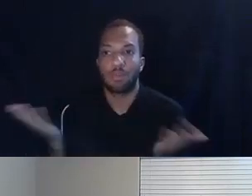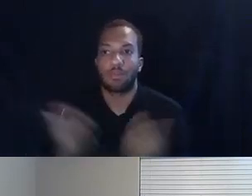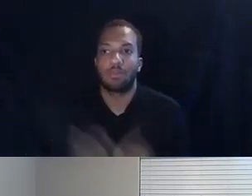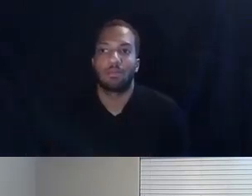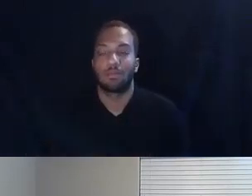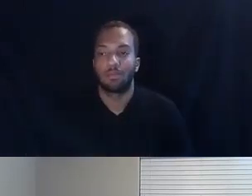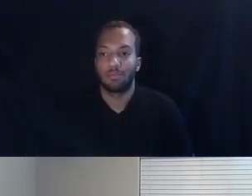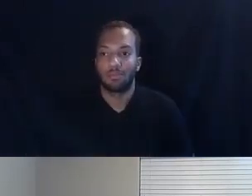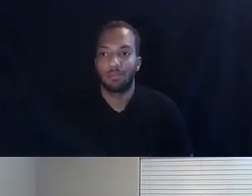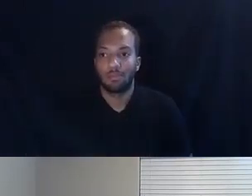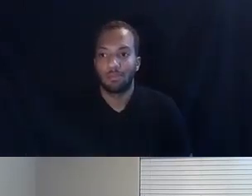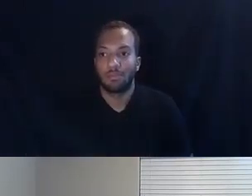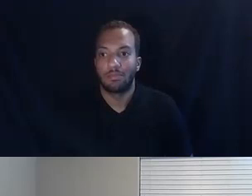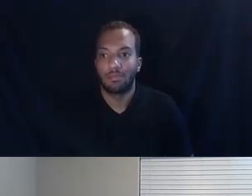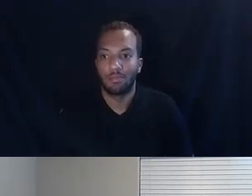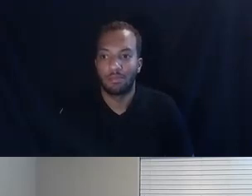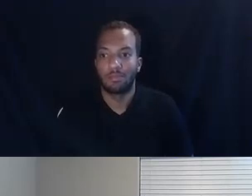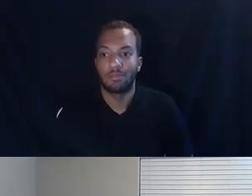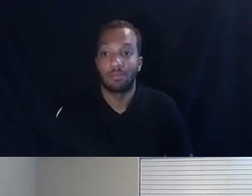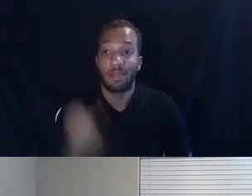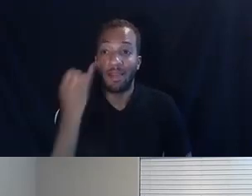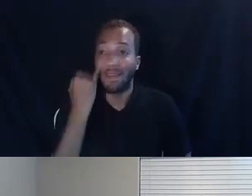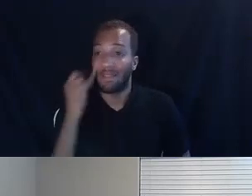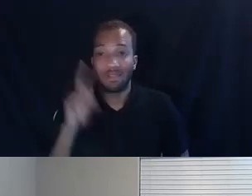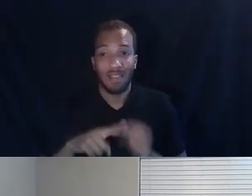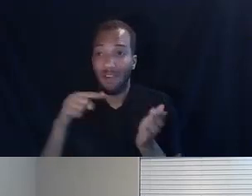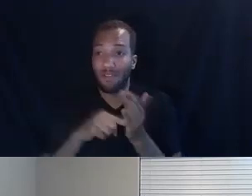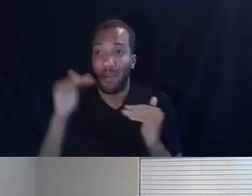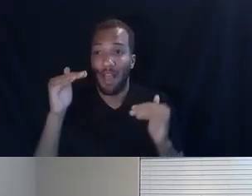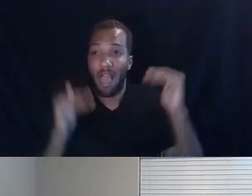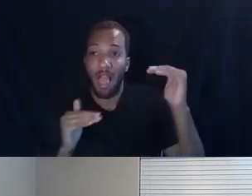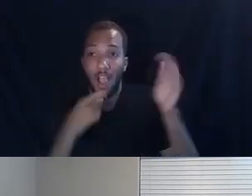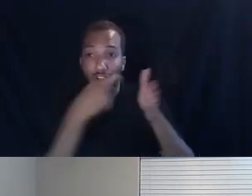that are less than the cost of caring for our patients that are on Medicare or Medicaid.